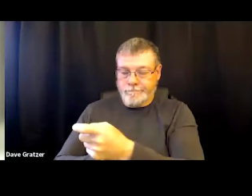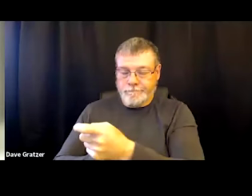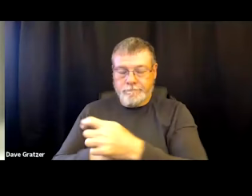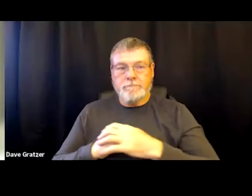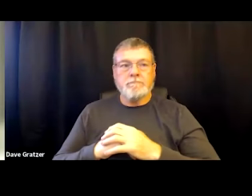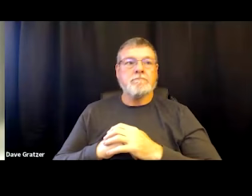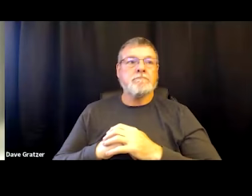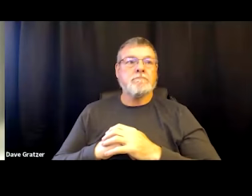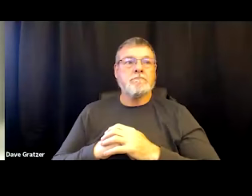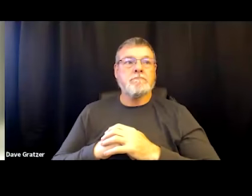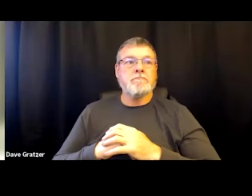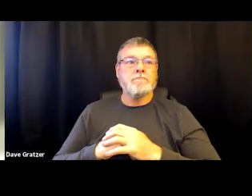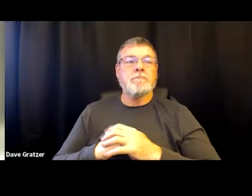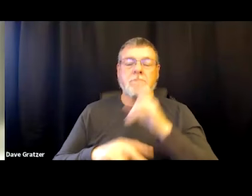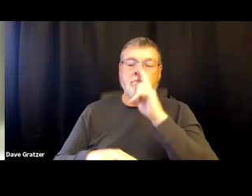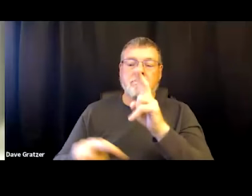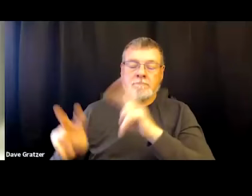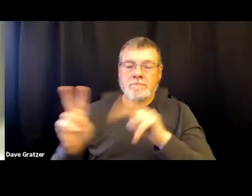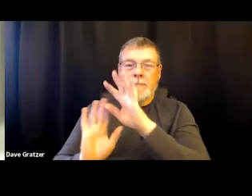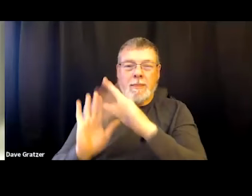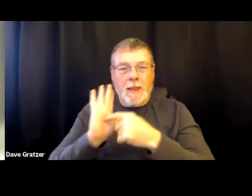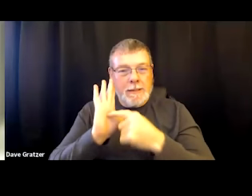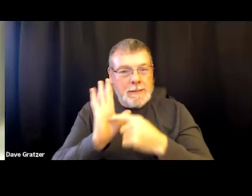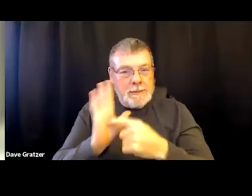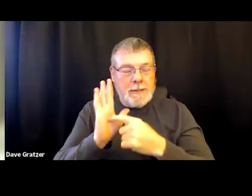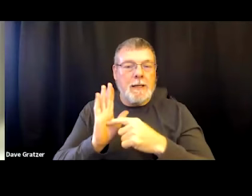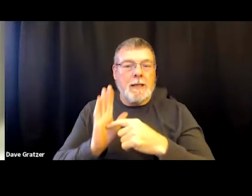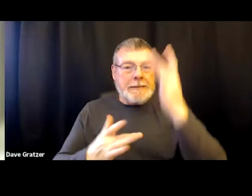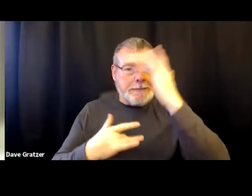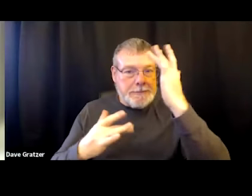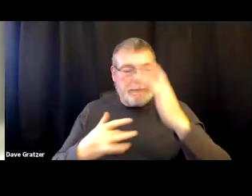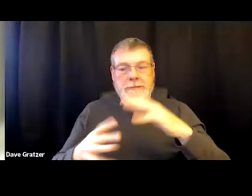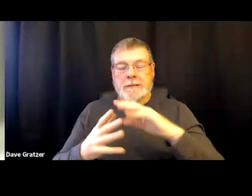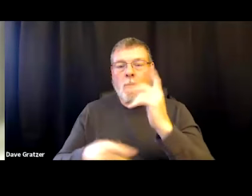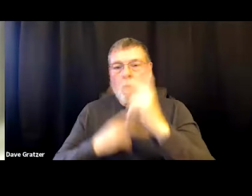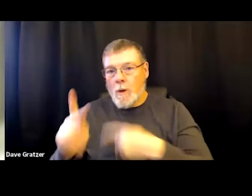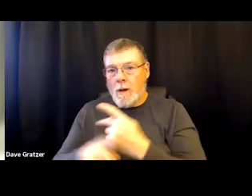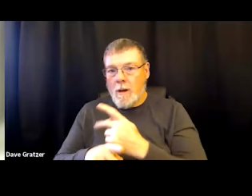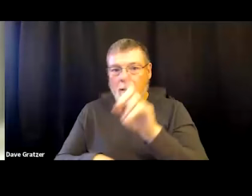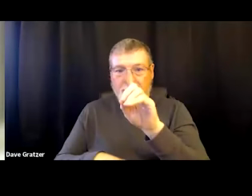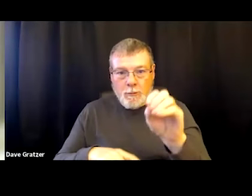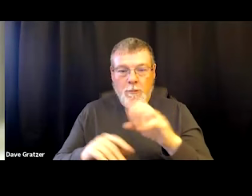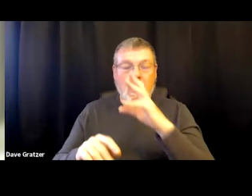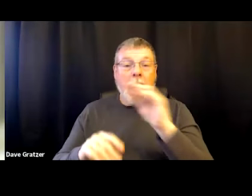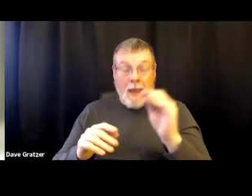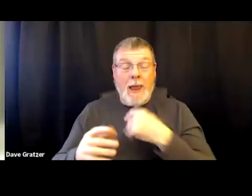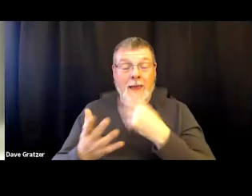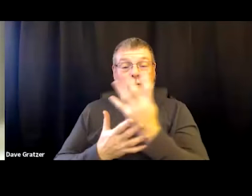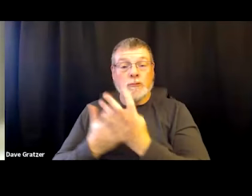They review the signs and symptoms of withdrawal from the specific type of disorders and have scoring criteria